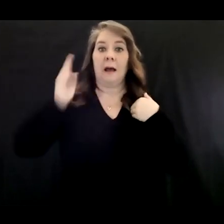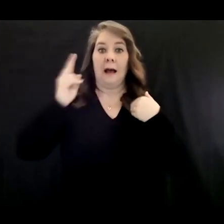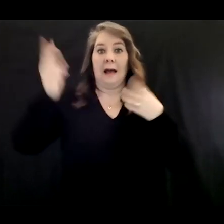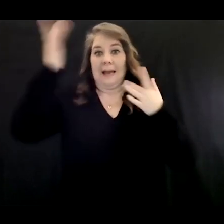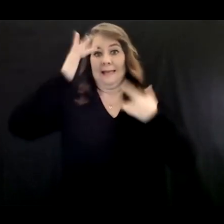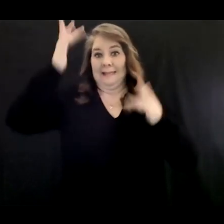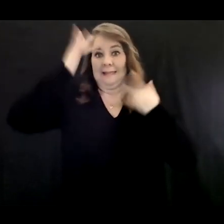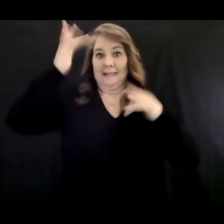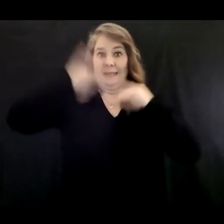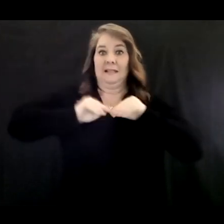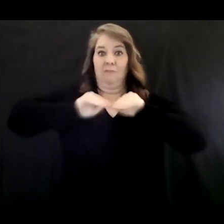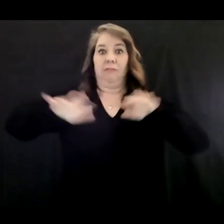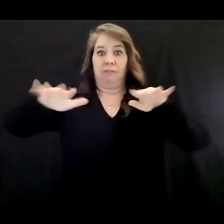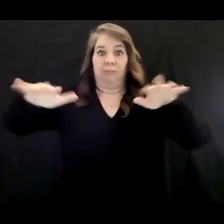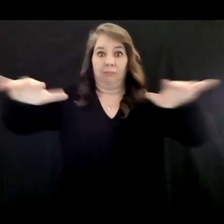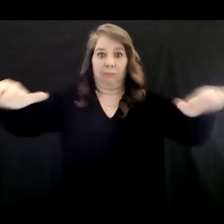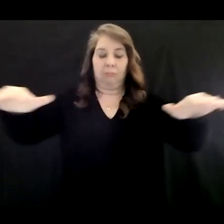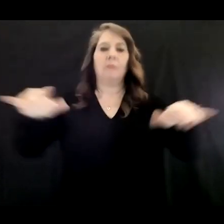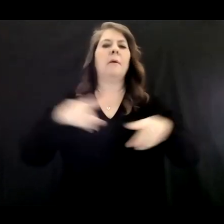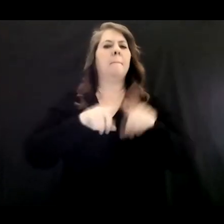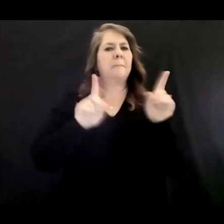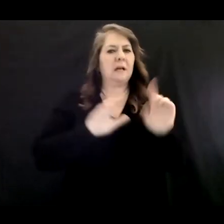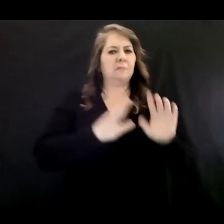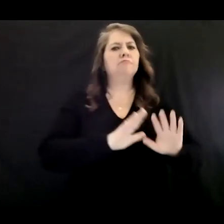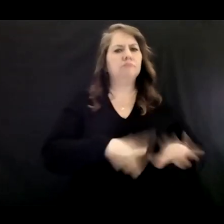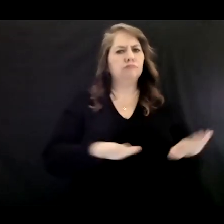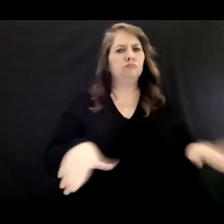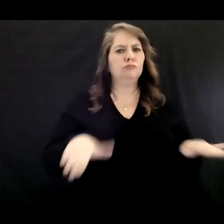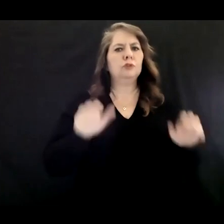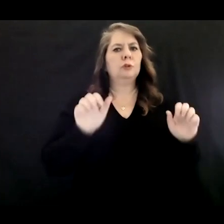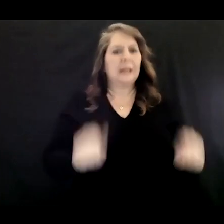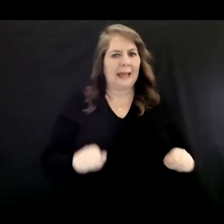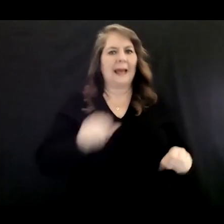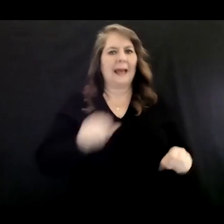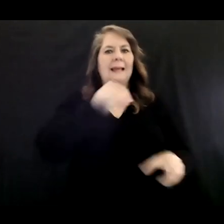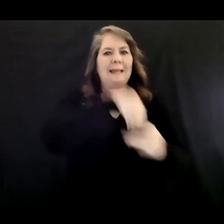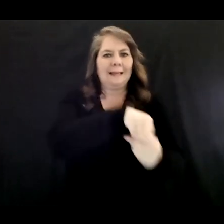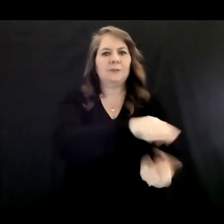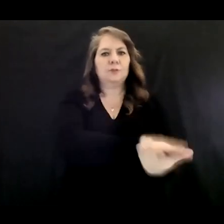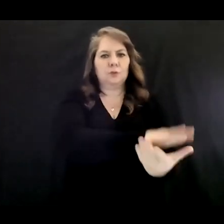children can be returned to schools when schools have implemented